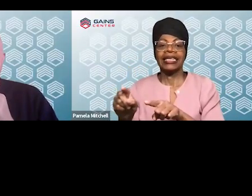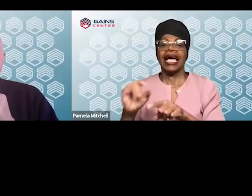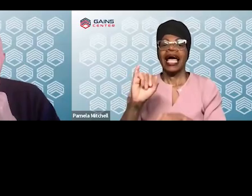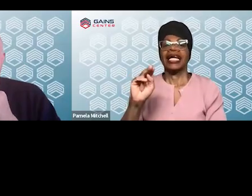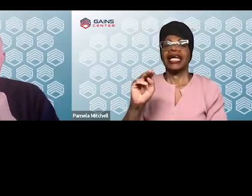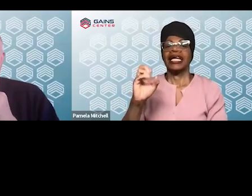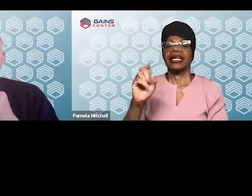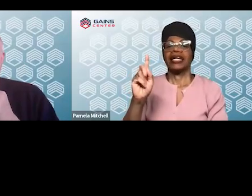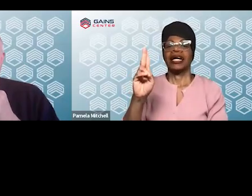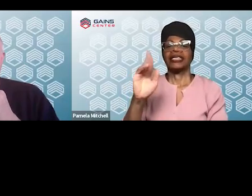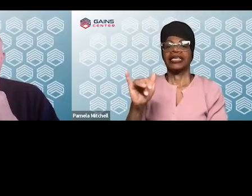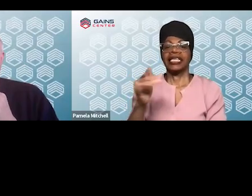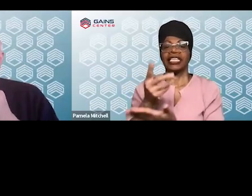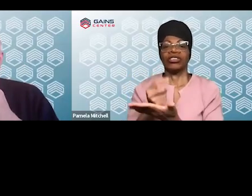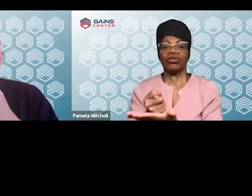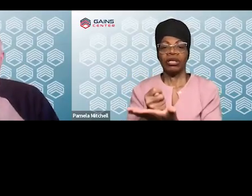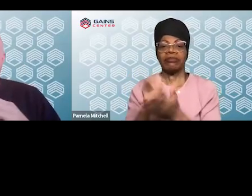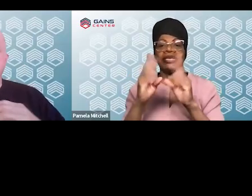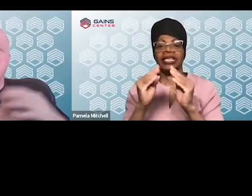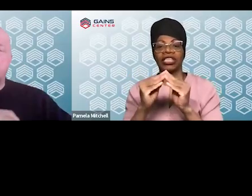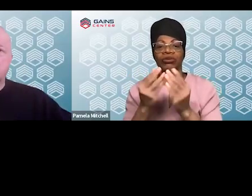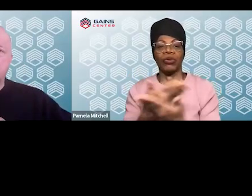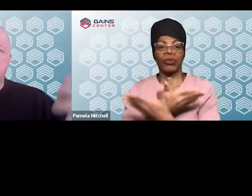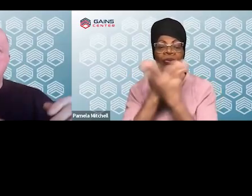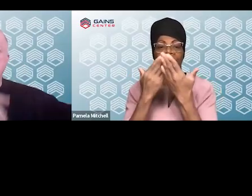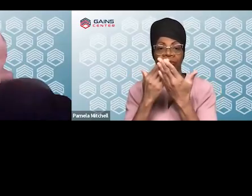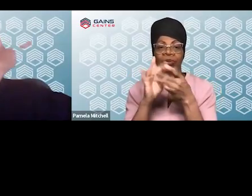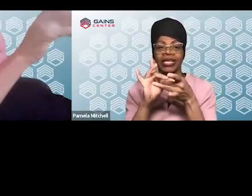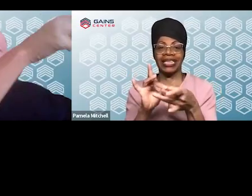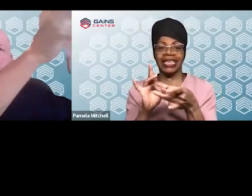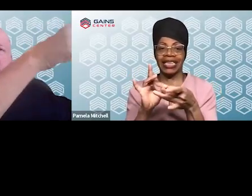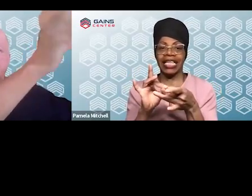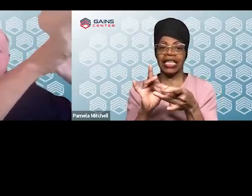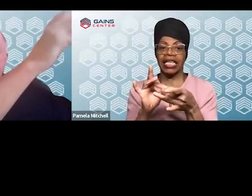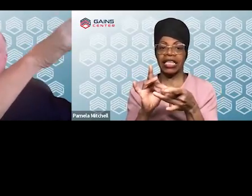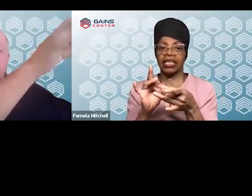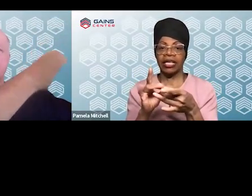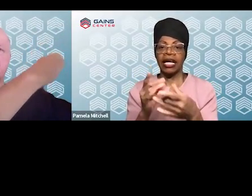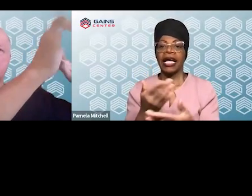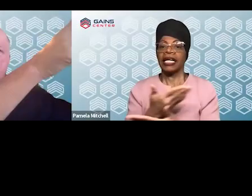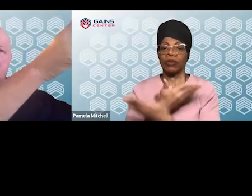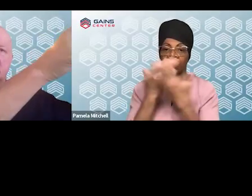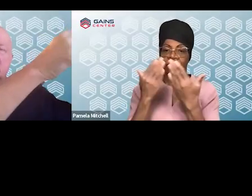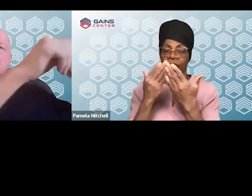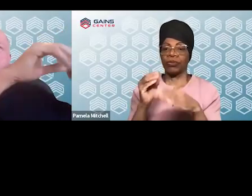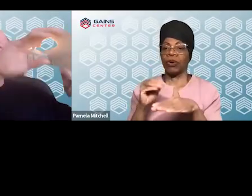to post custody treatment has no effect. That's what Michael showed. Michael did a bunch of incentives in the jail,